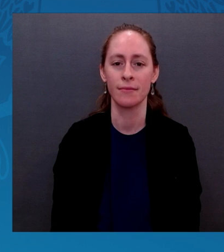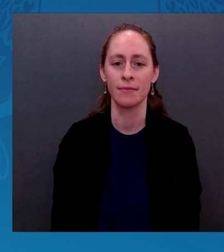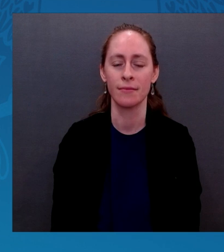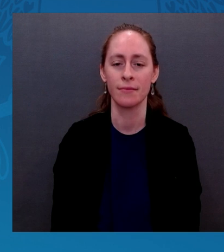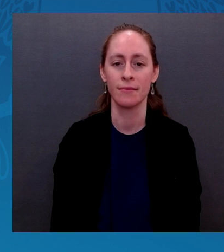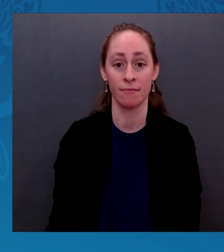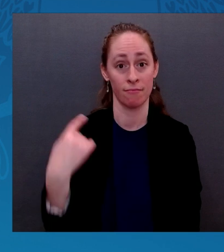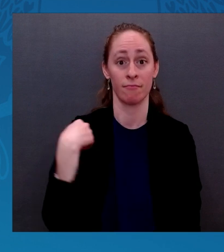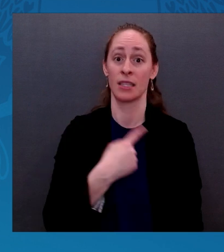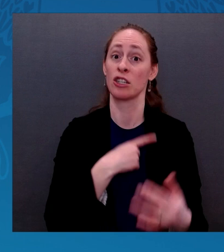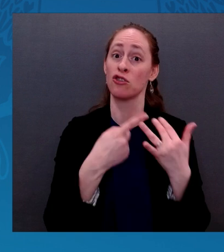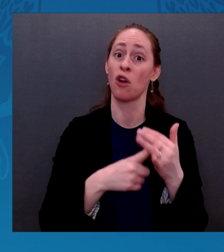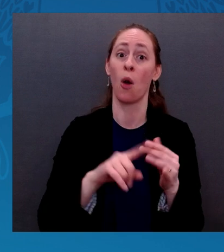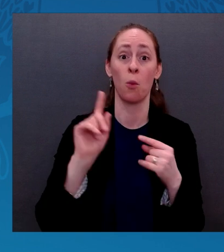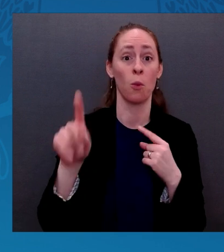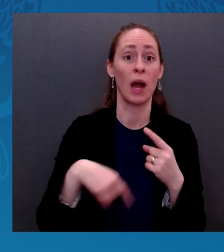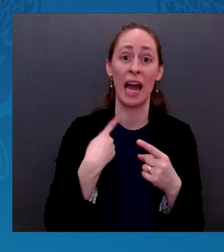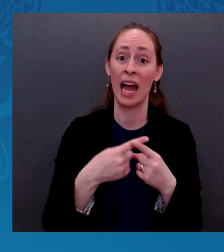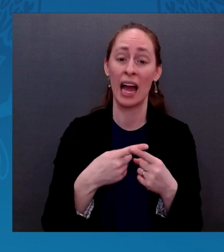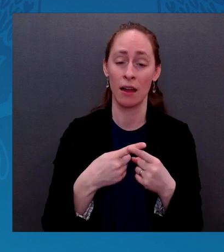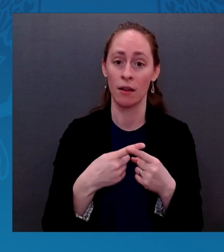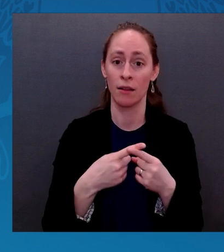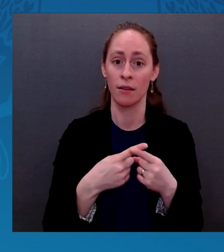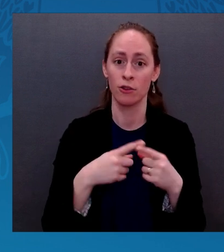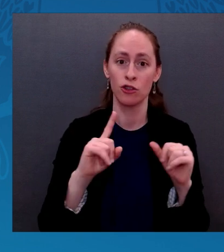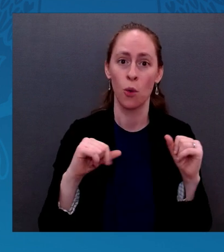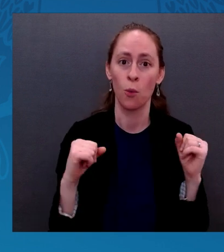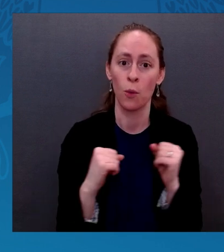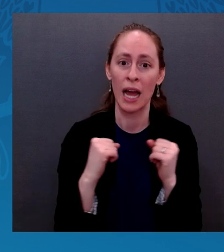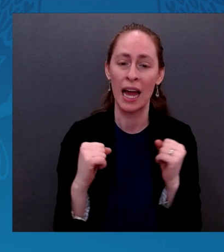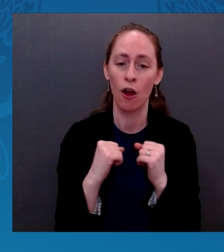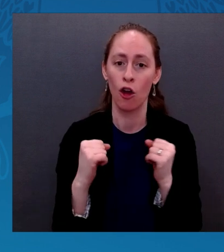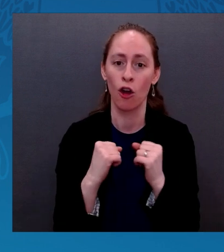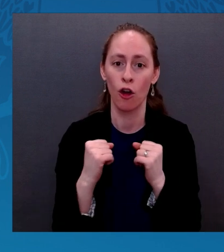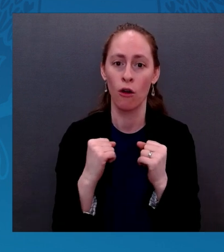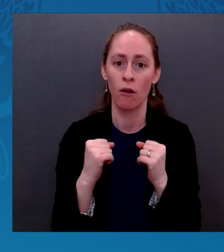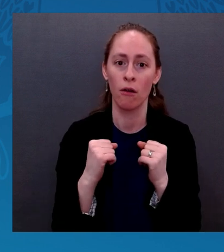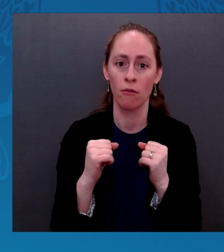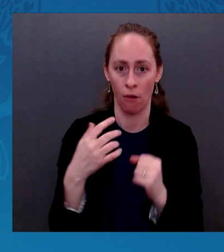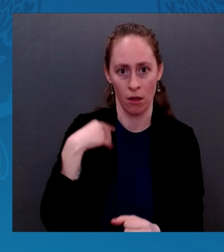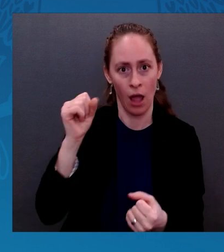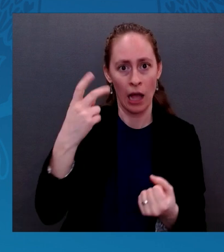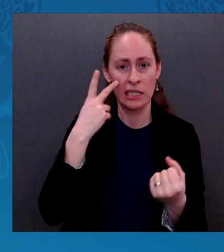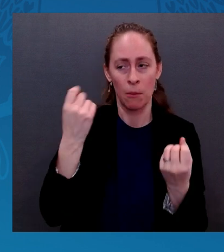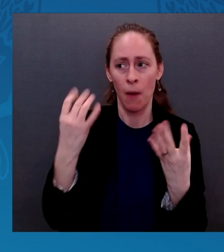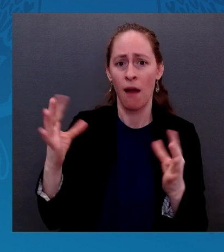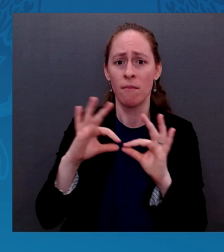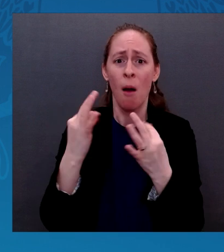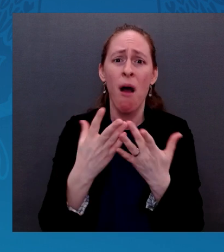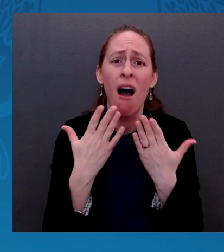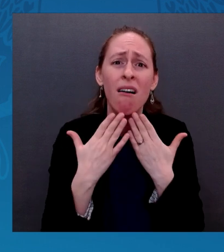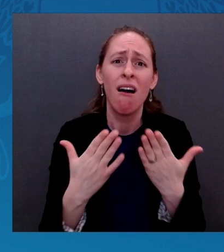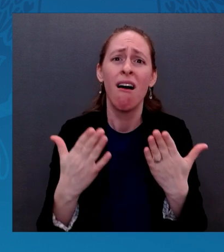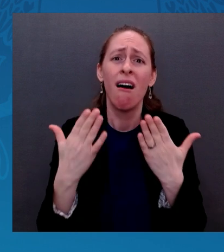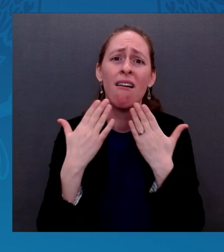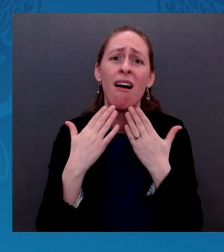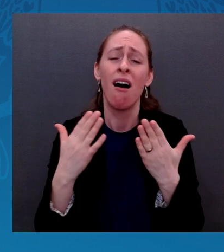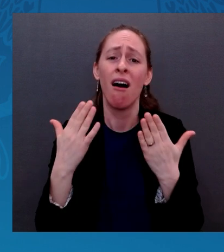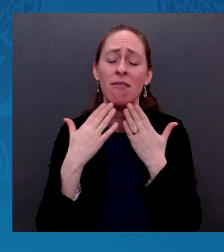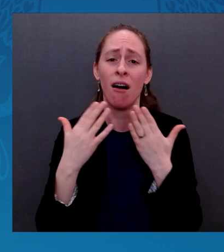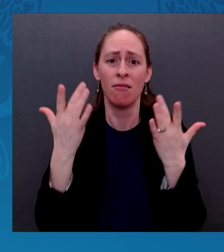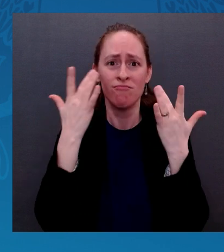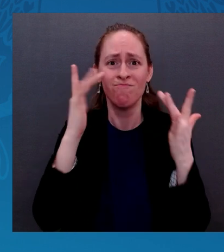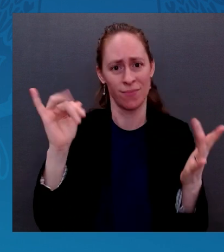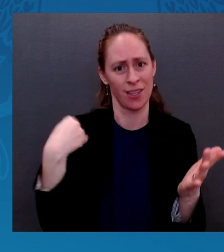that we started working on them.